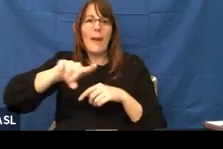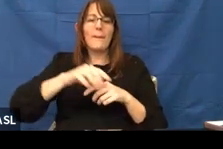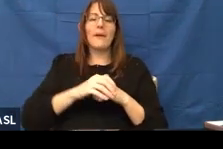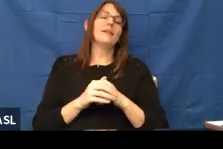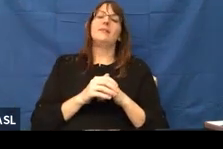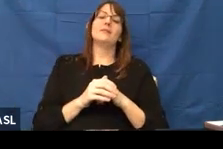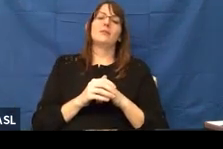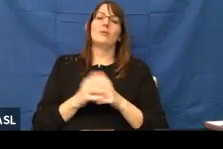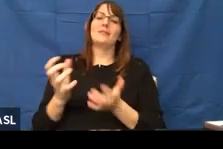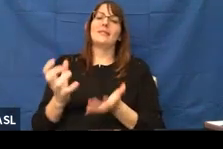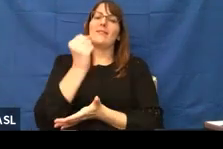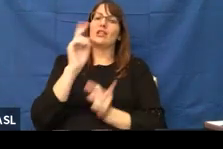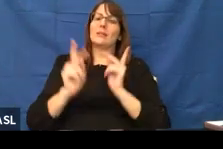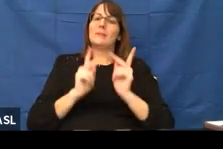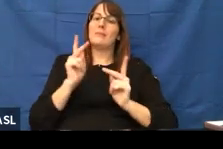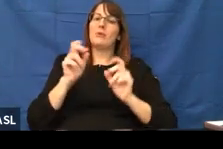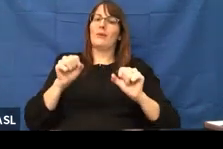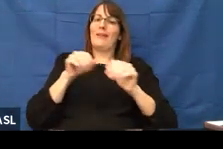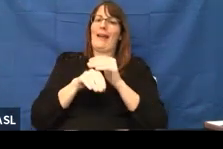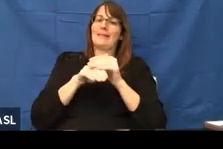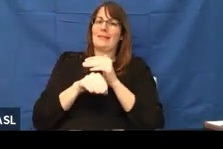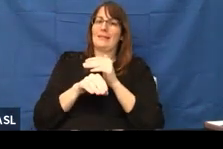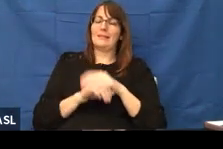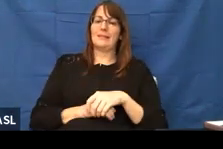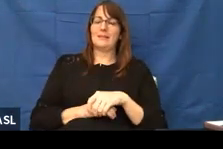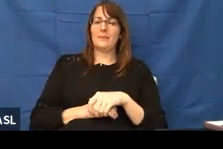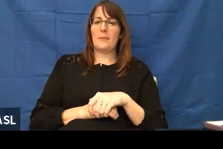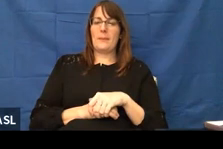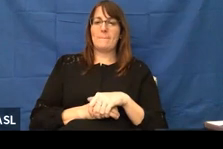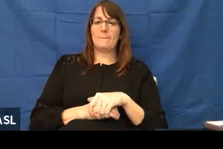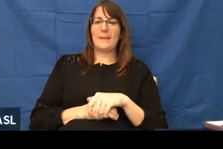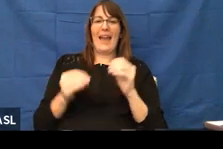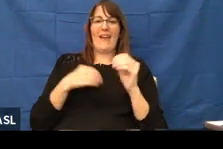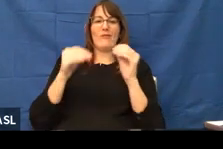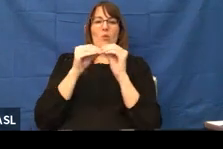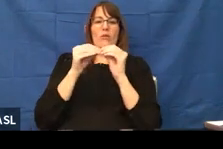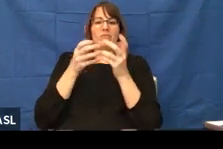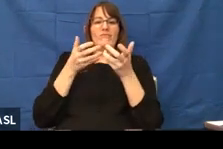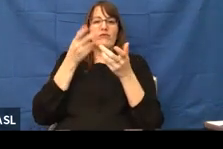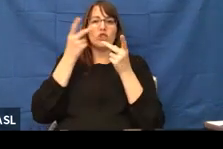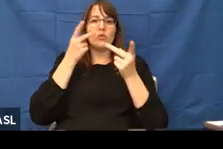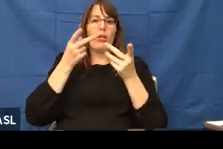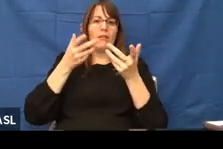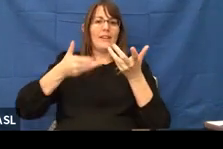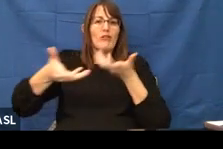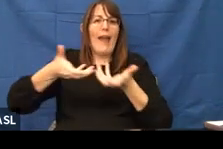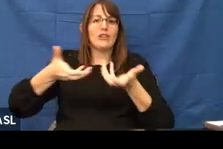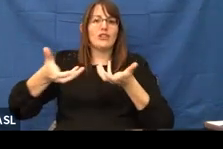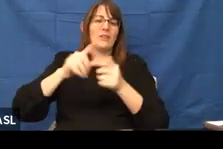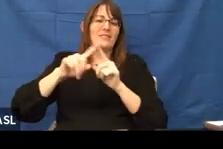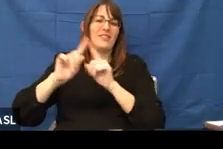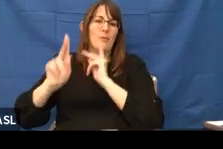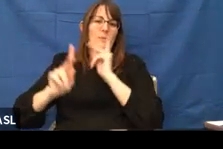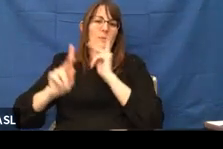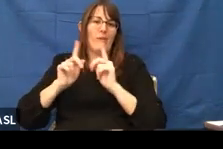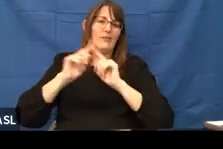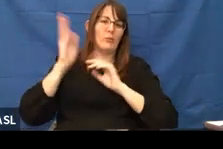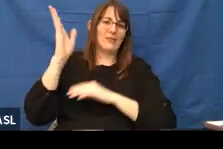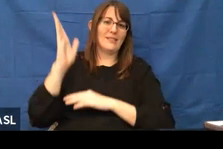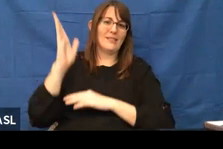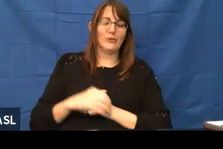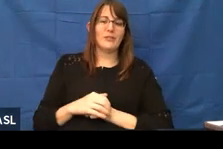Jewyl Alderson Clarke, SDCOE: Take advantage of those opportunities when they are able to interact virtually with your students. And so giving students actual performance tasks or